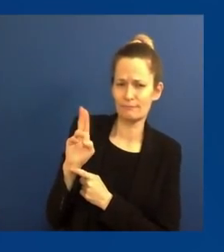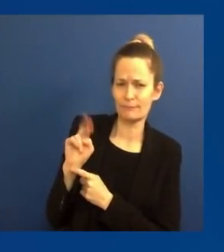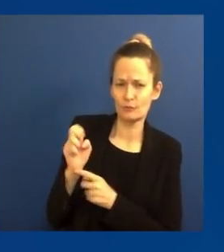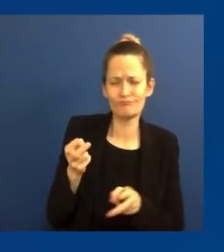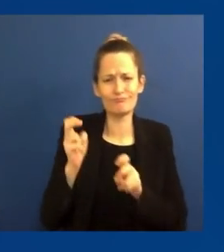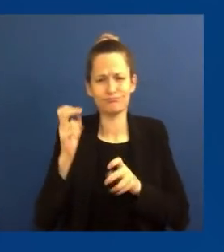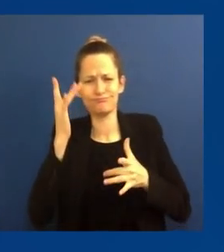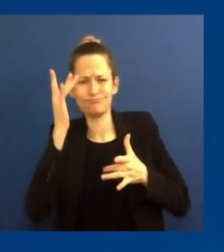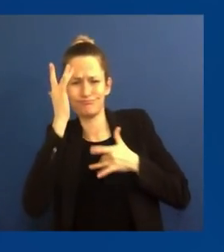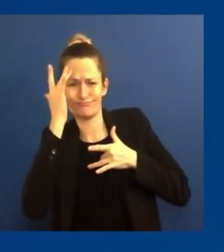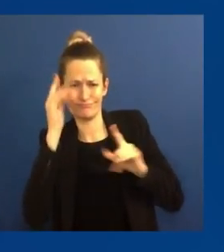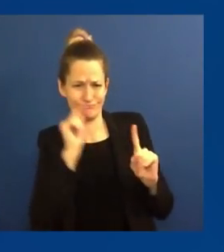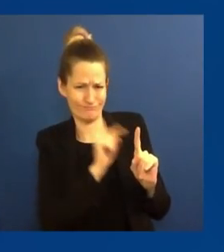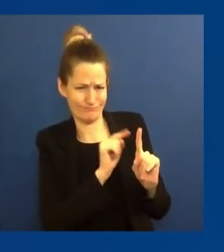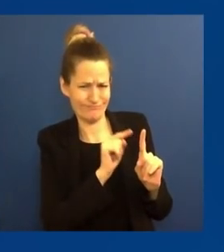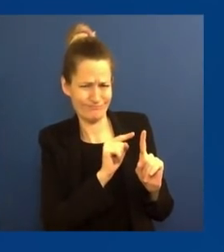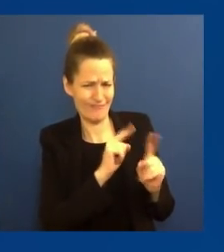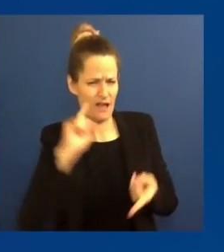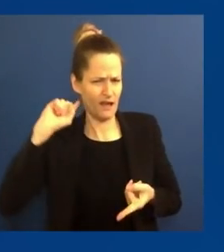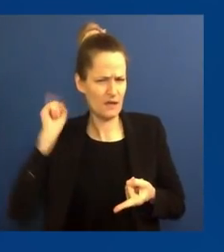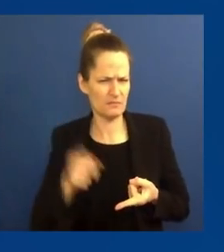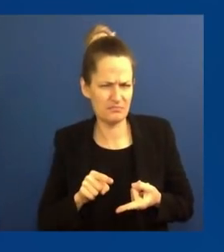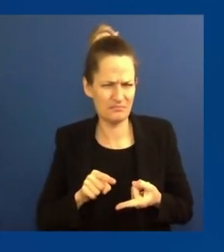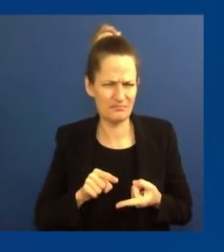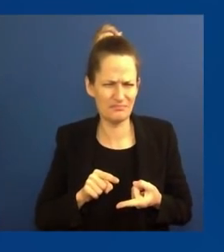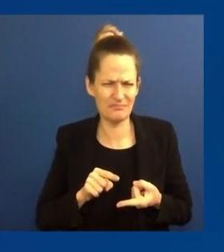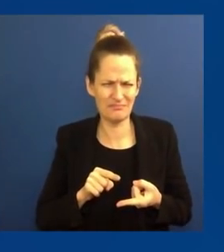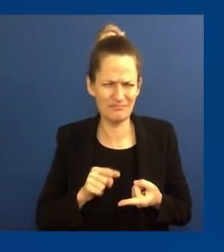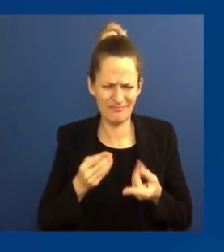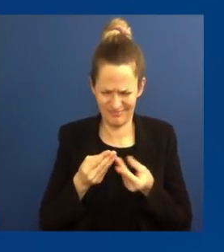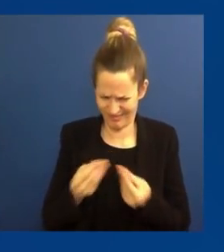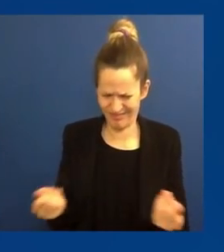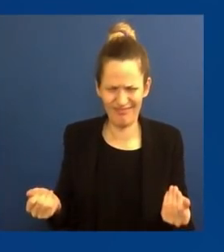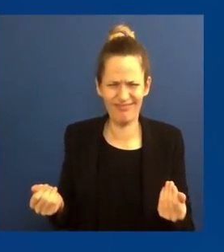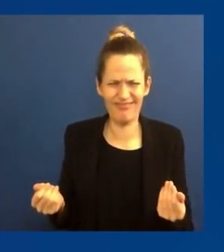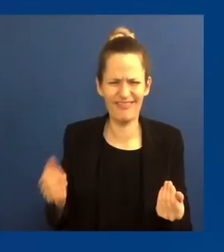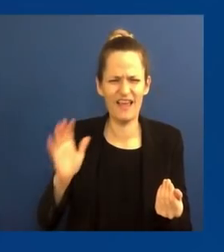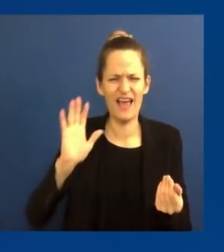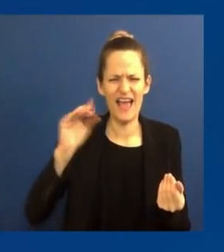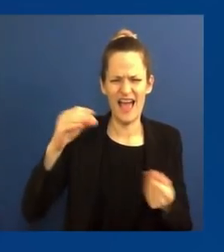And what are the immunological mechanisms that account for that and account